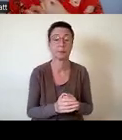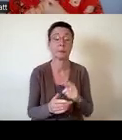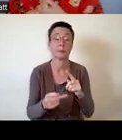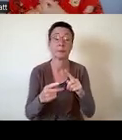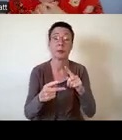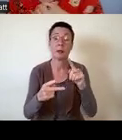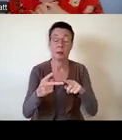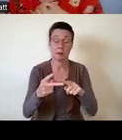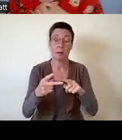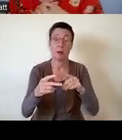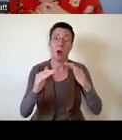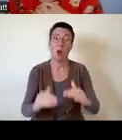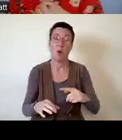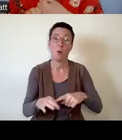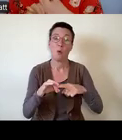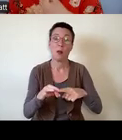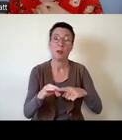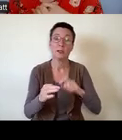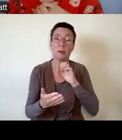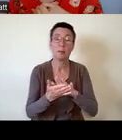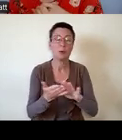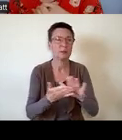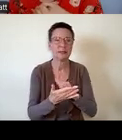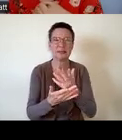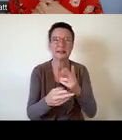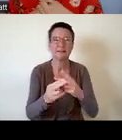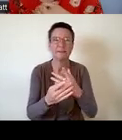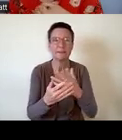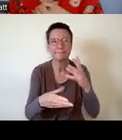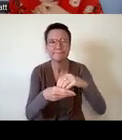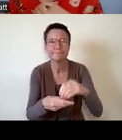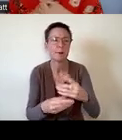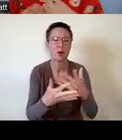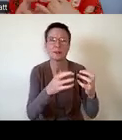A low-quality post might include lots of errors, lots of spelling mistakes,